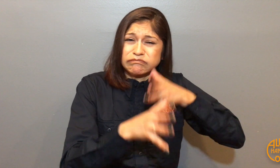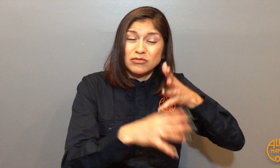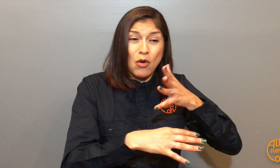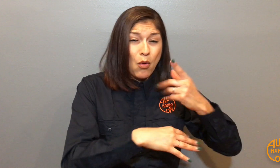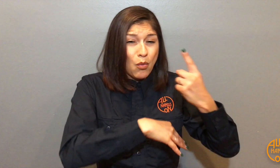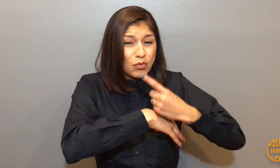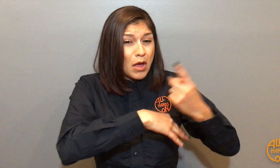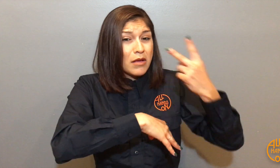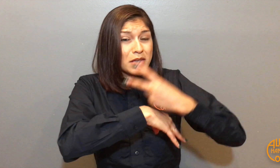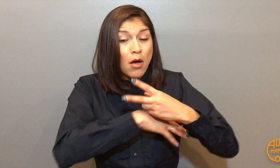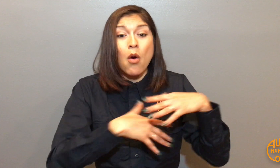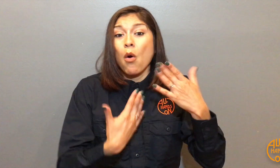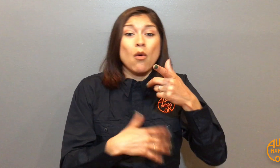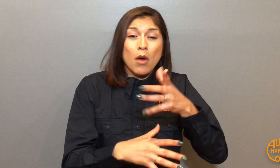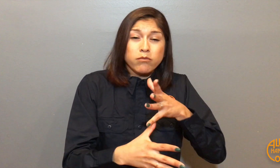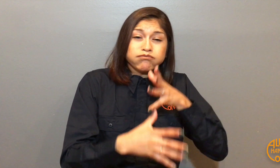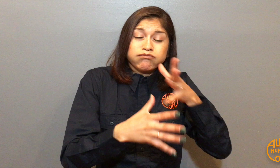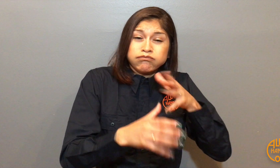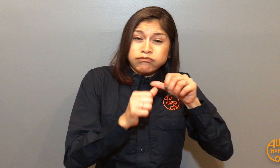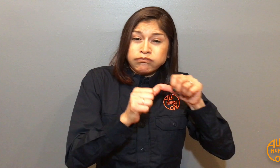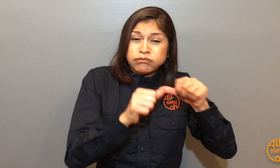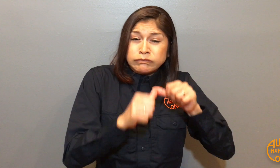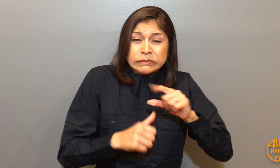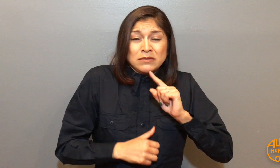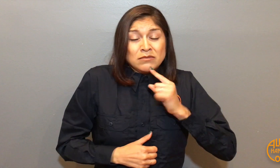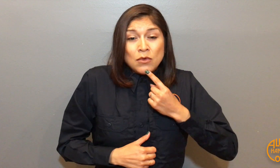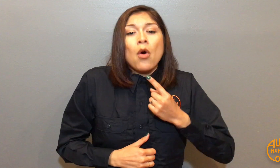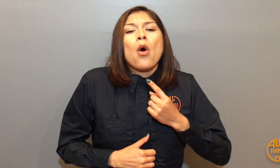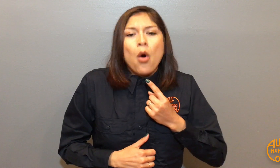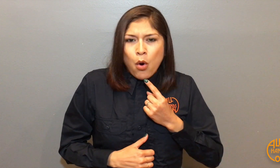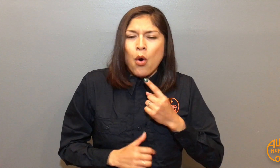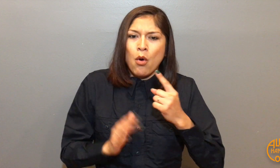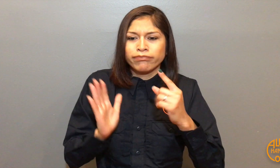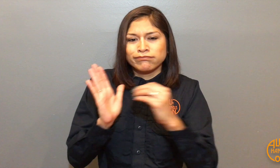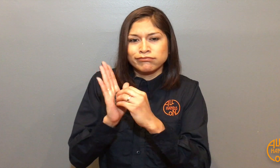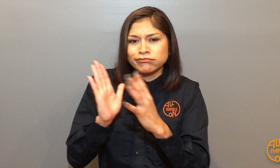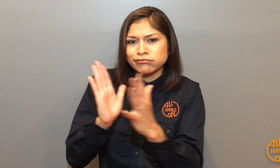the course of a few days that would definitely be something to